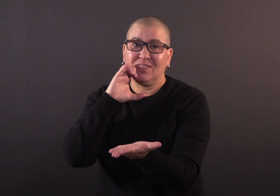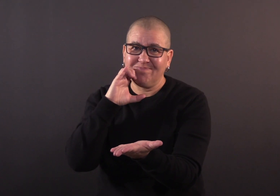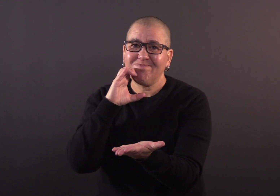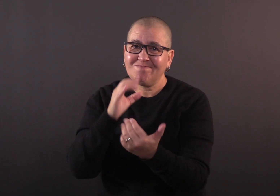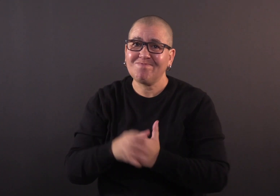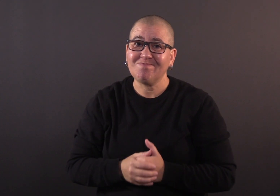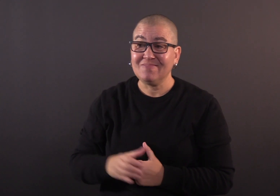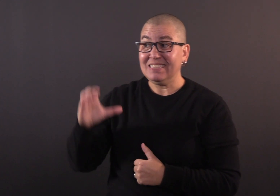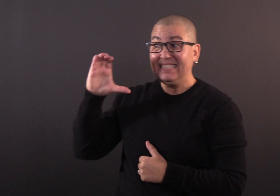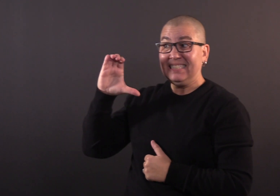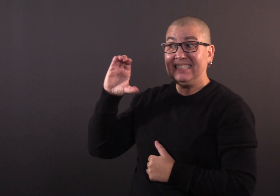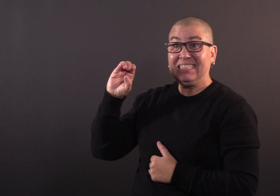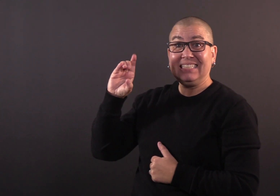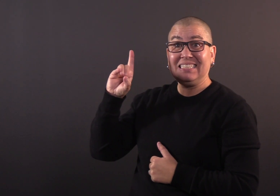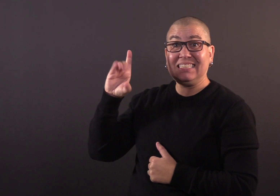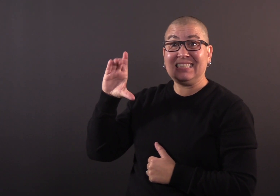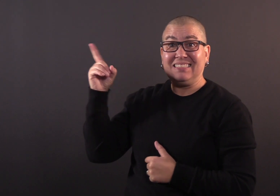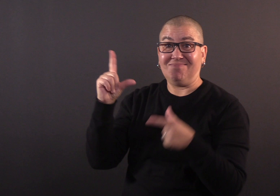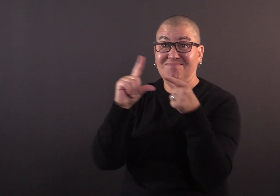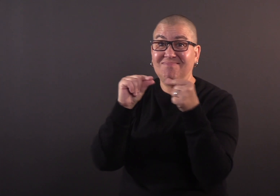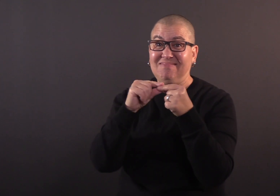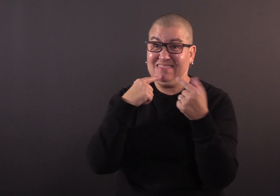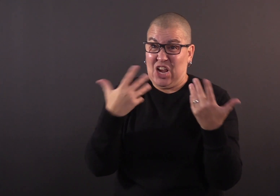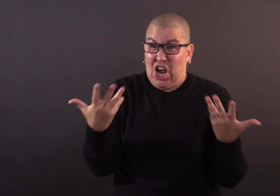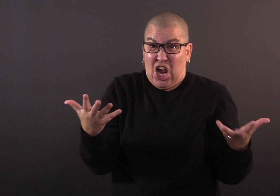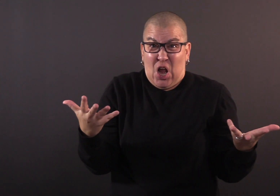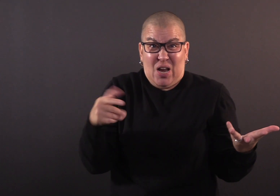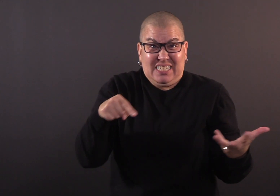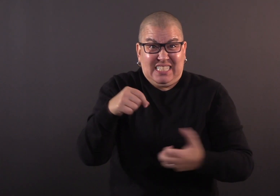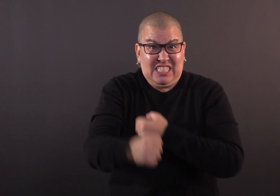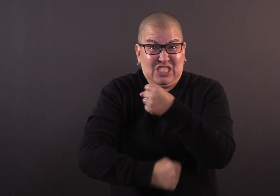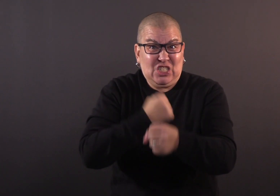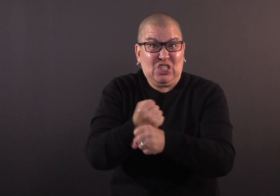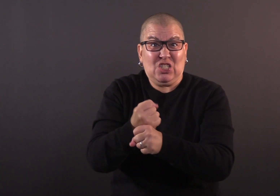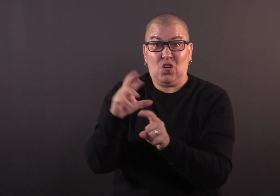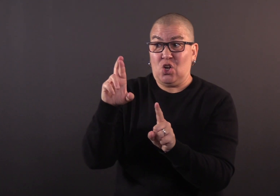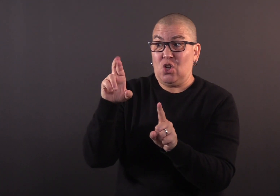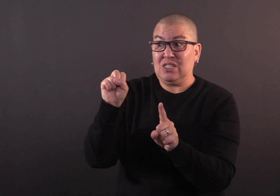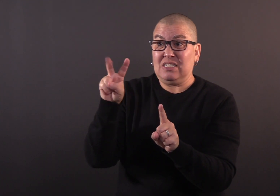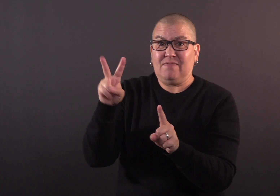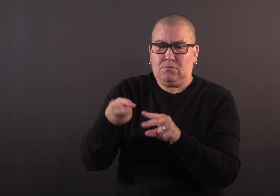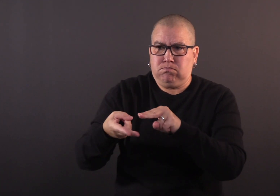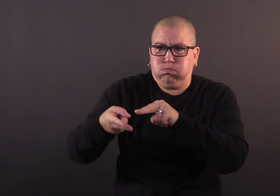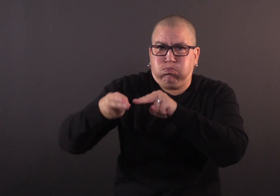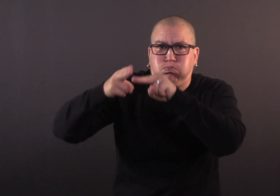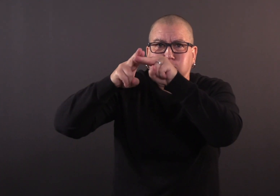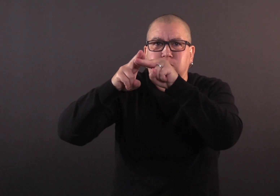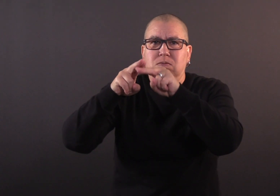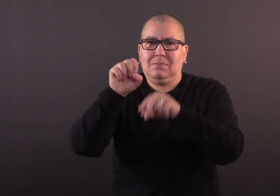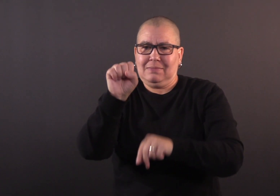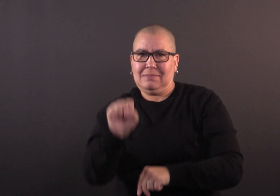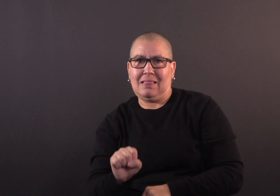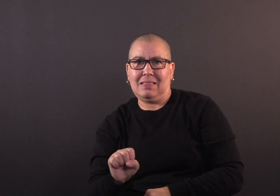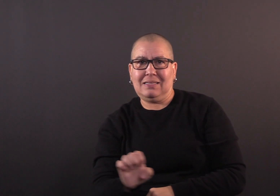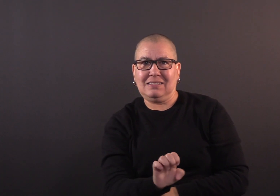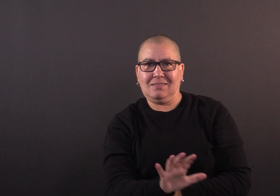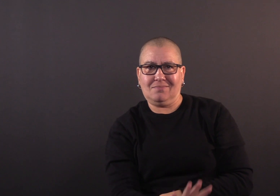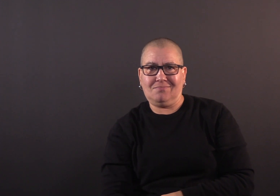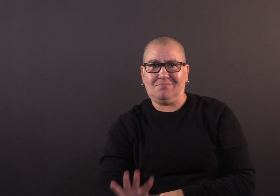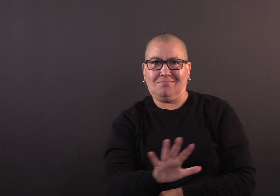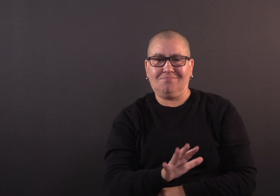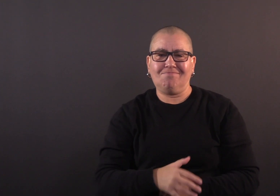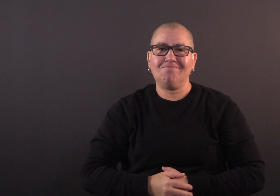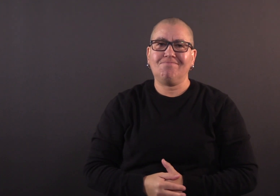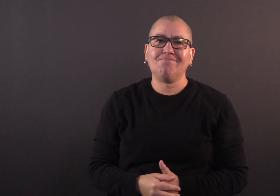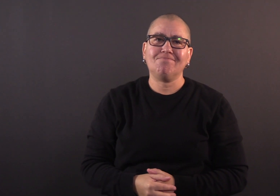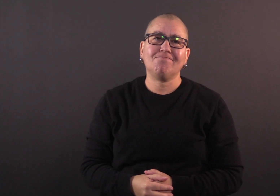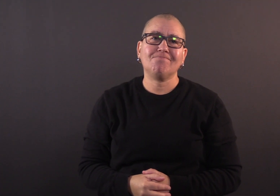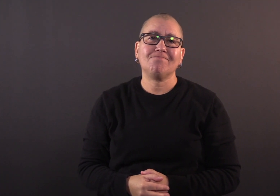approved for adults 60 and older. Drugstores have adequate supplies,